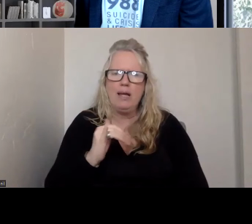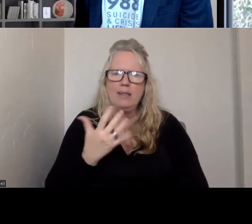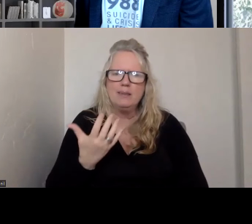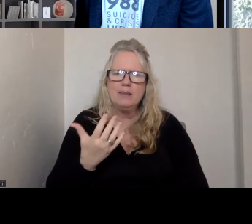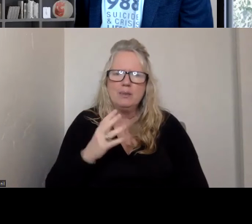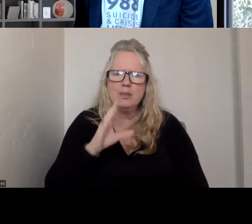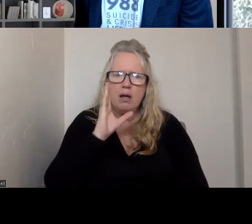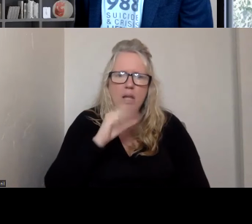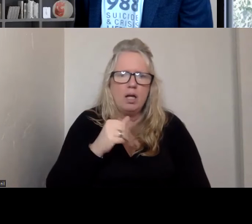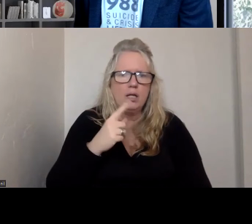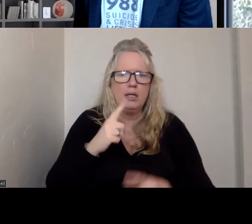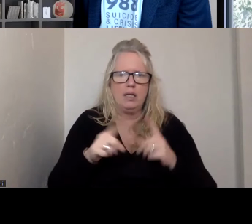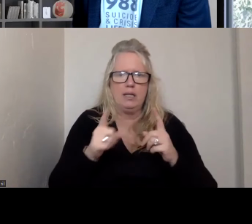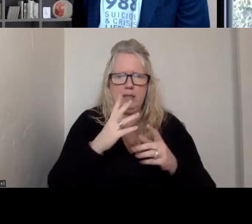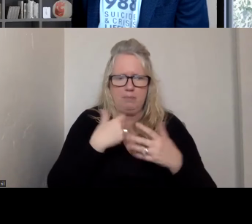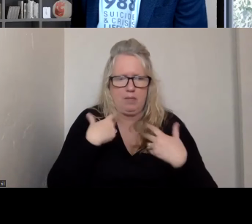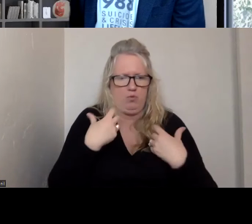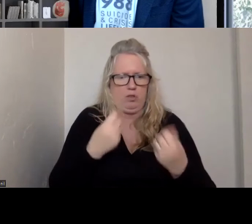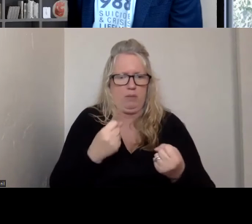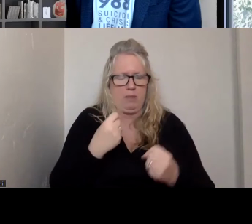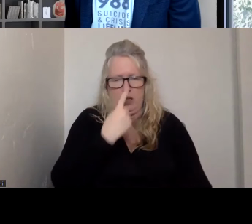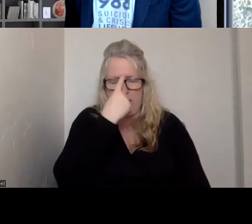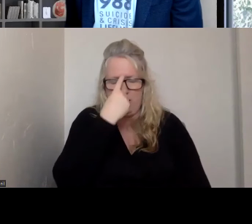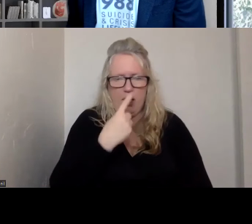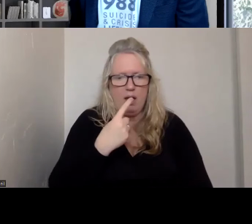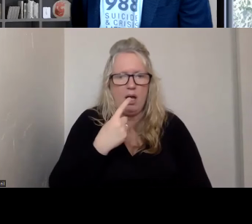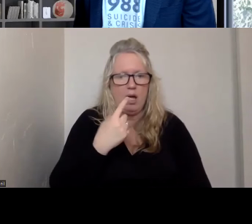PLAY A PART IN MY OWN RECOVERY, WHICH I FELT IT WAS IMPORTANT.